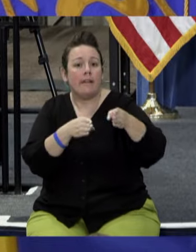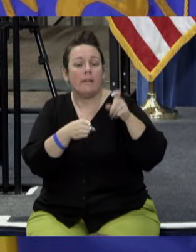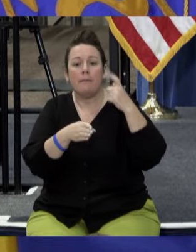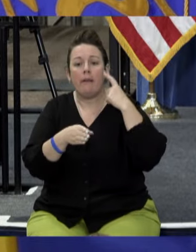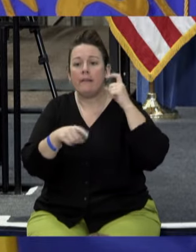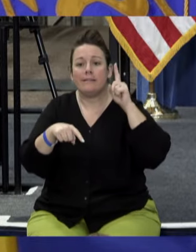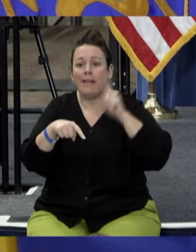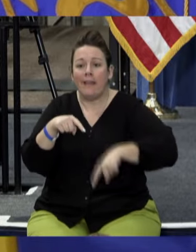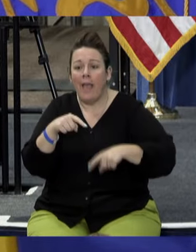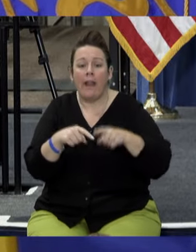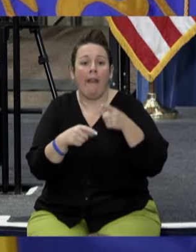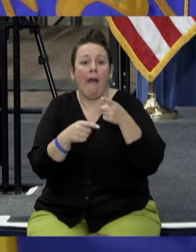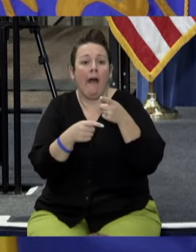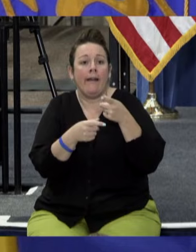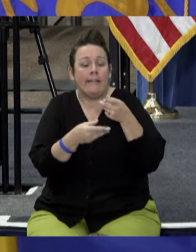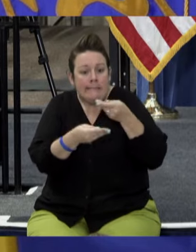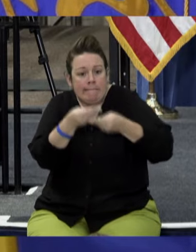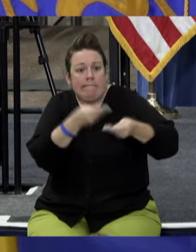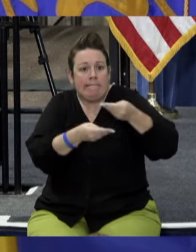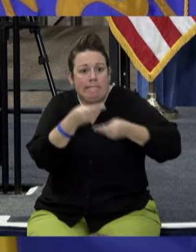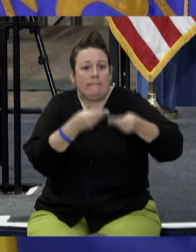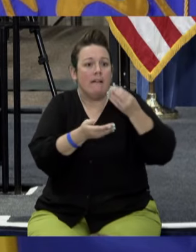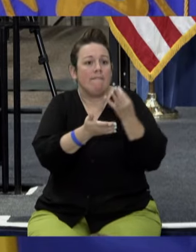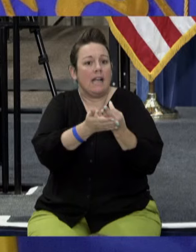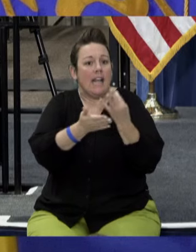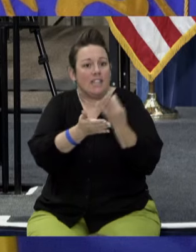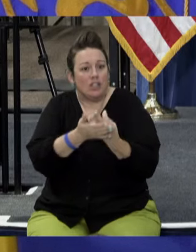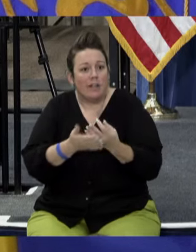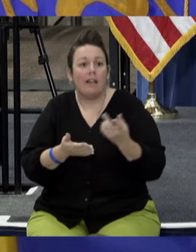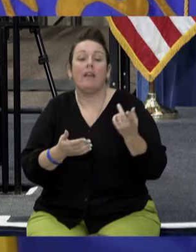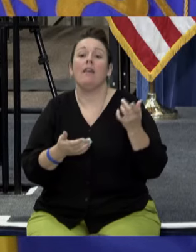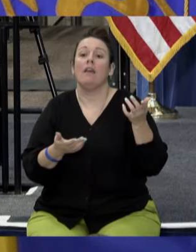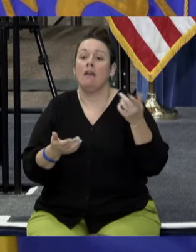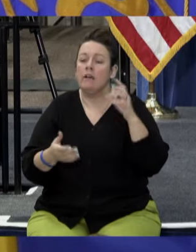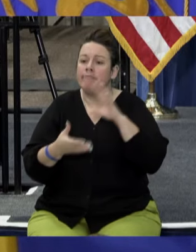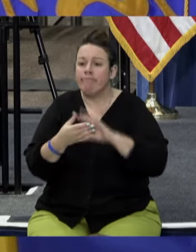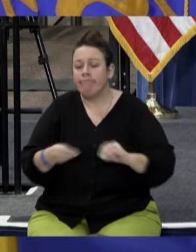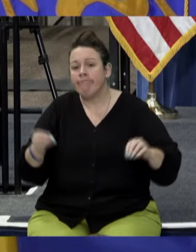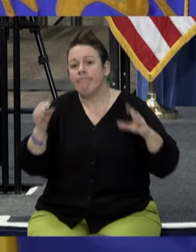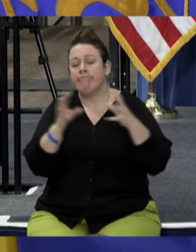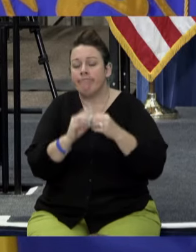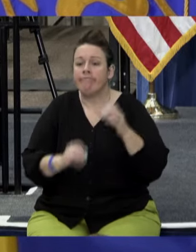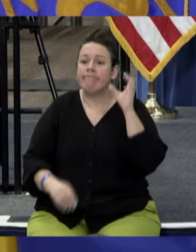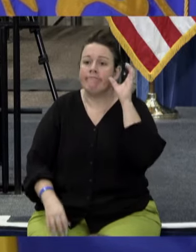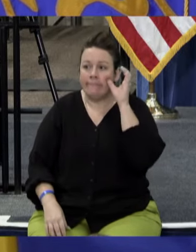financially. Routinely, we hear stories from our members about DSPs who work two